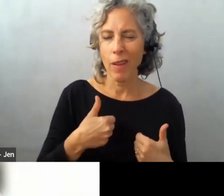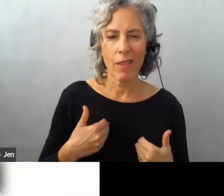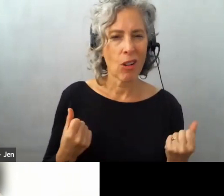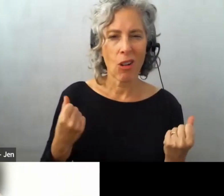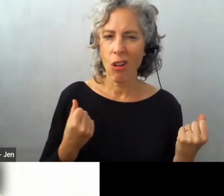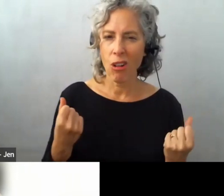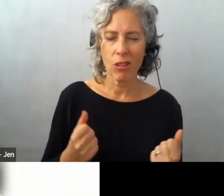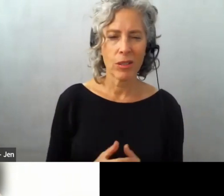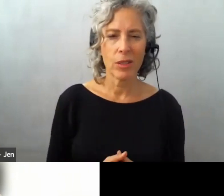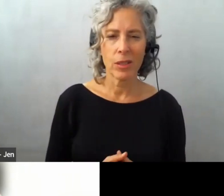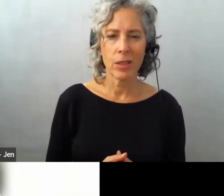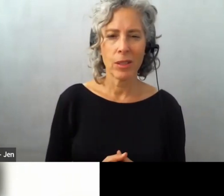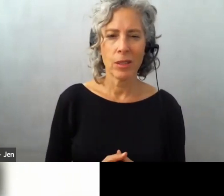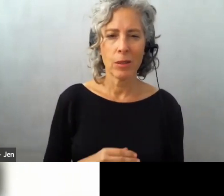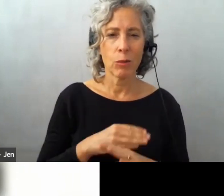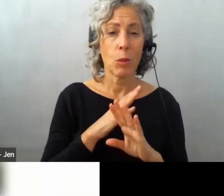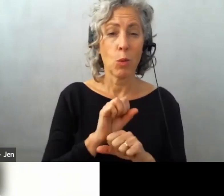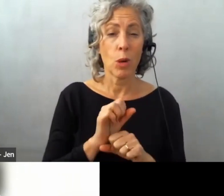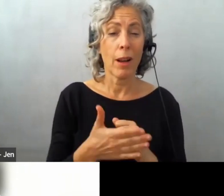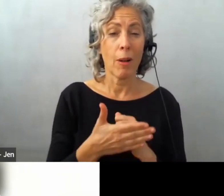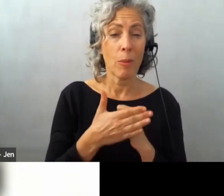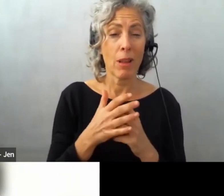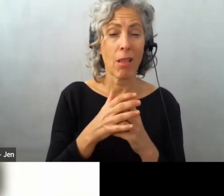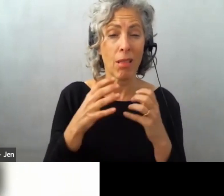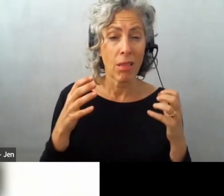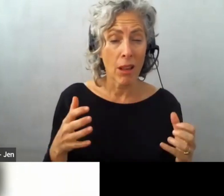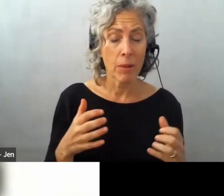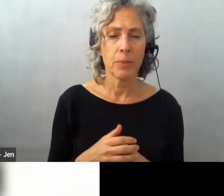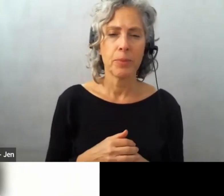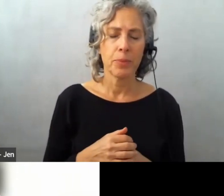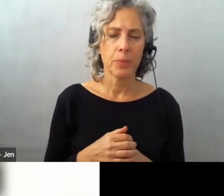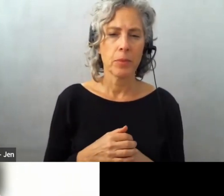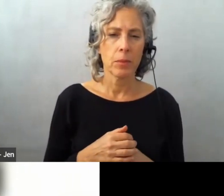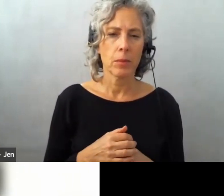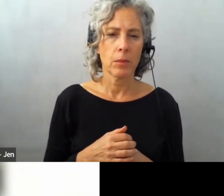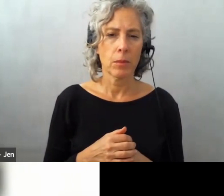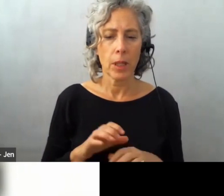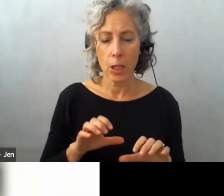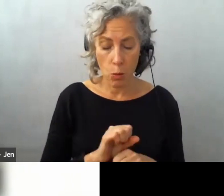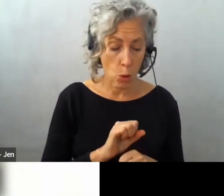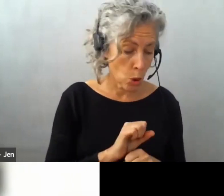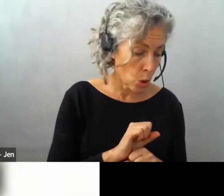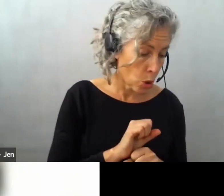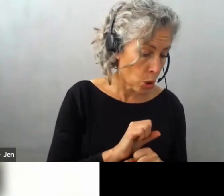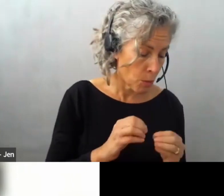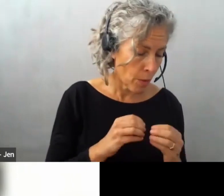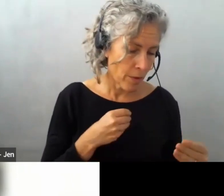um, remote work did help me in some ways, I was able to do work on a more flexible schedule, I